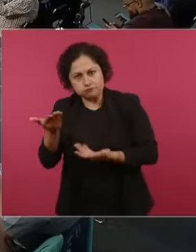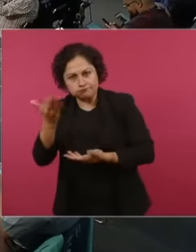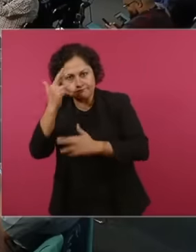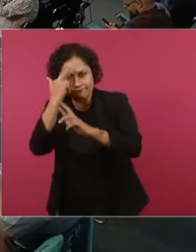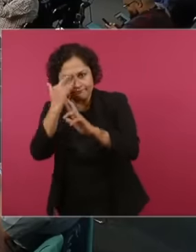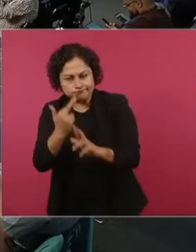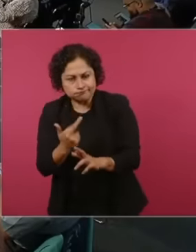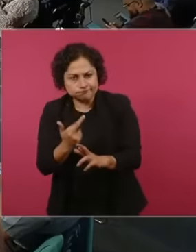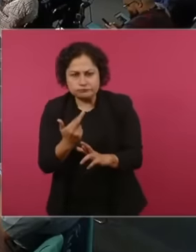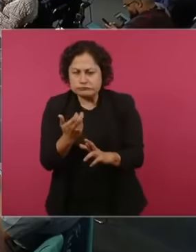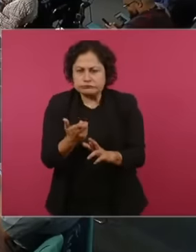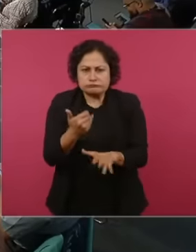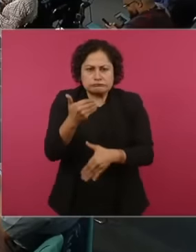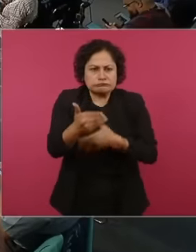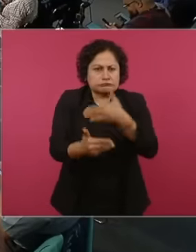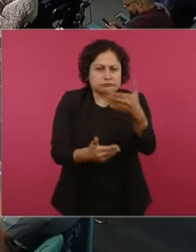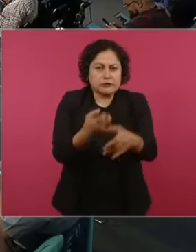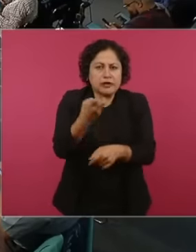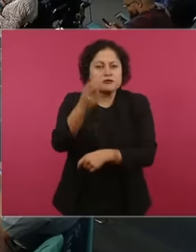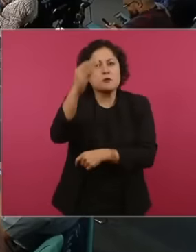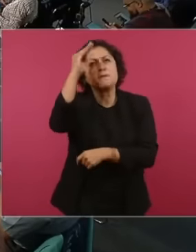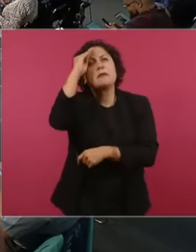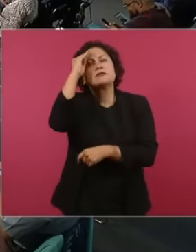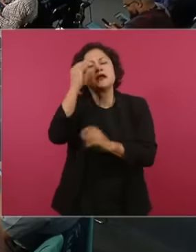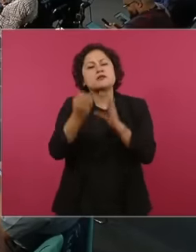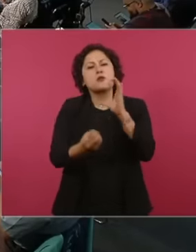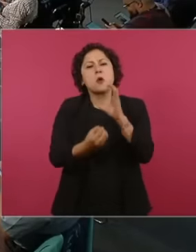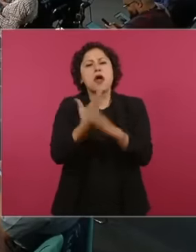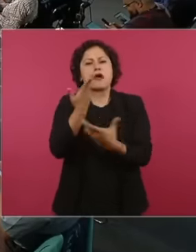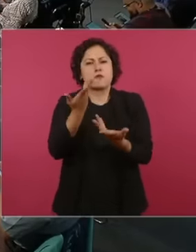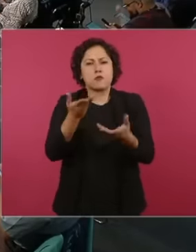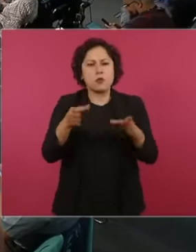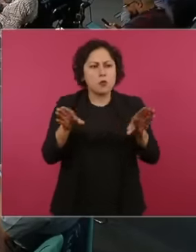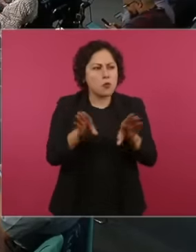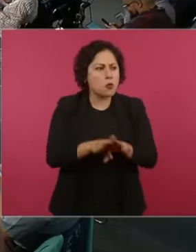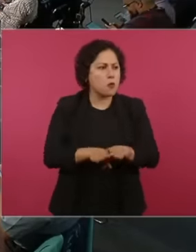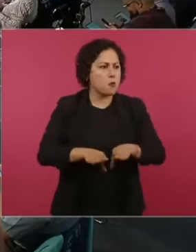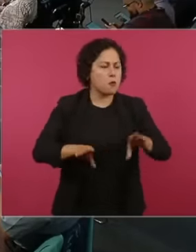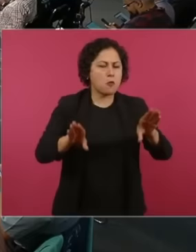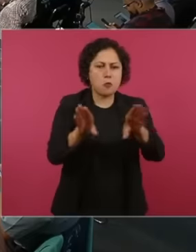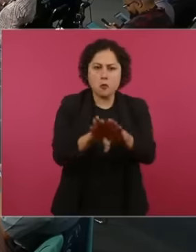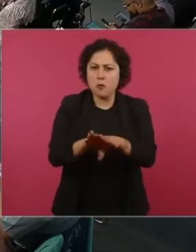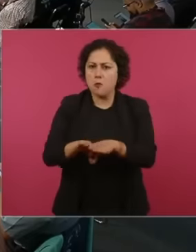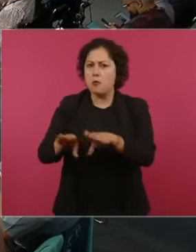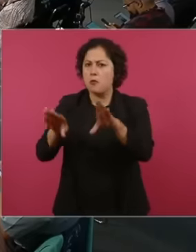we are convincing them